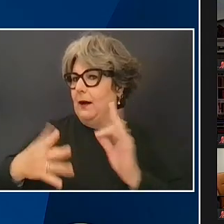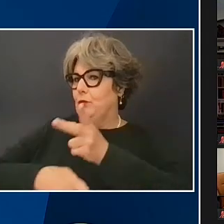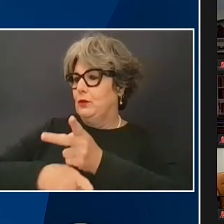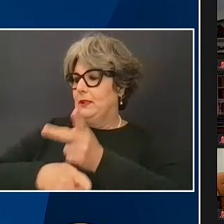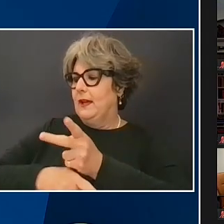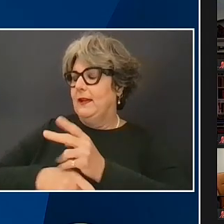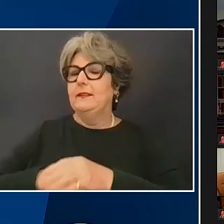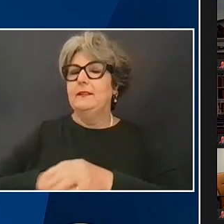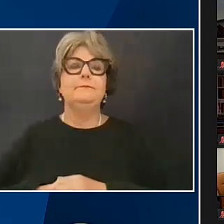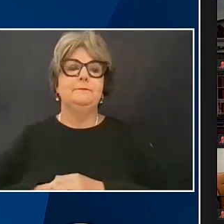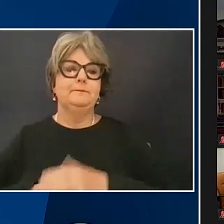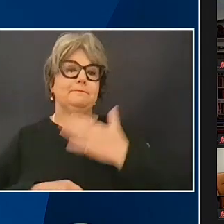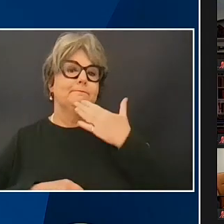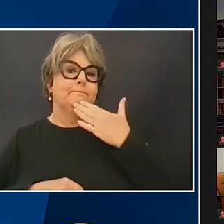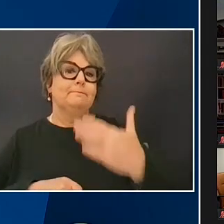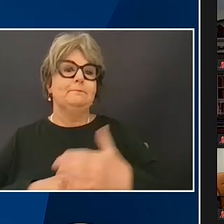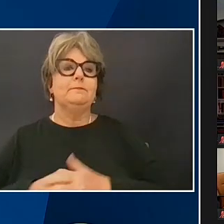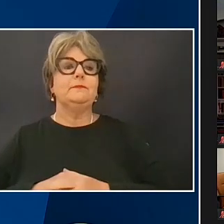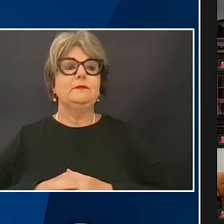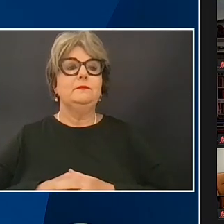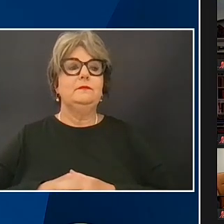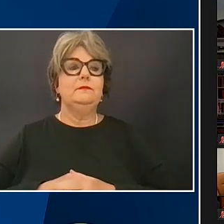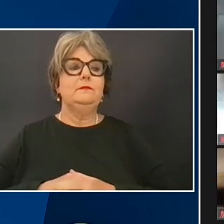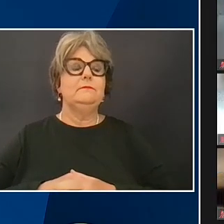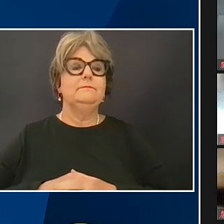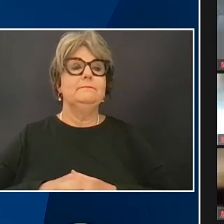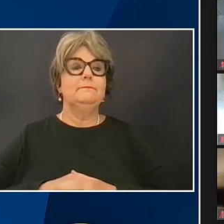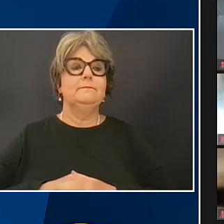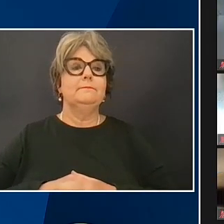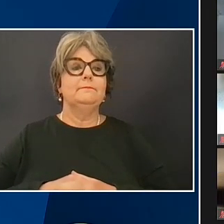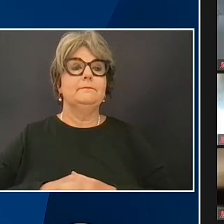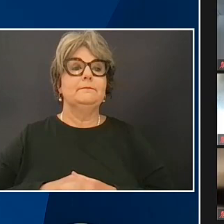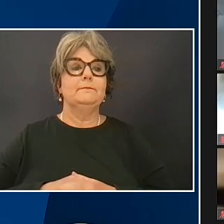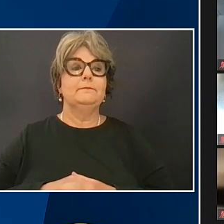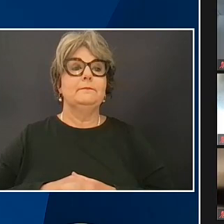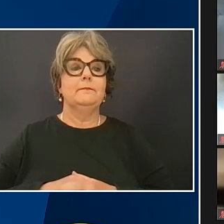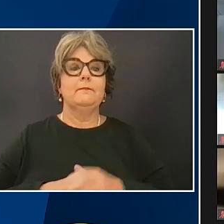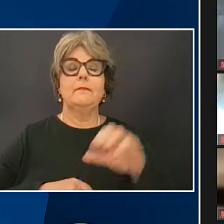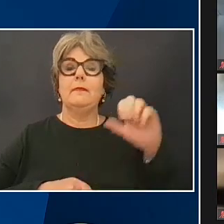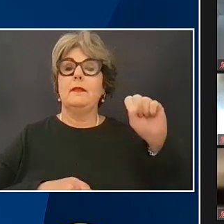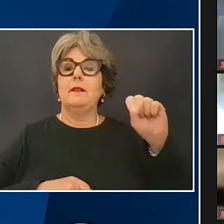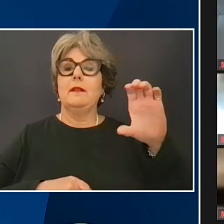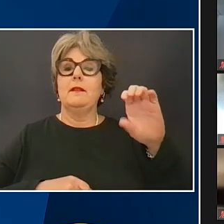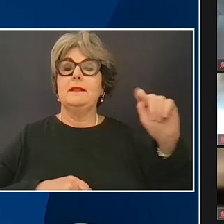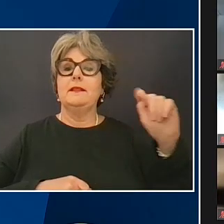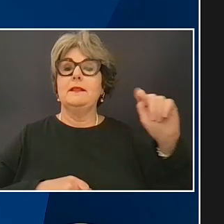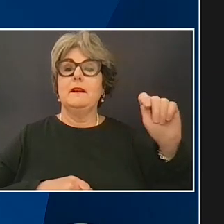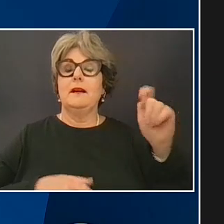Thank you. Thank you. Just to note, that Scott Dolan is coming in for the private nonprofit